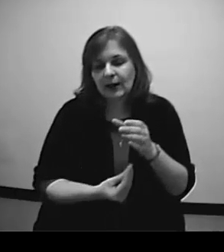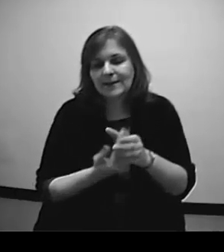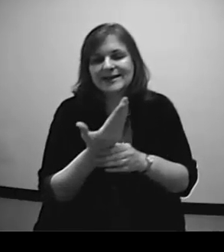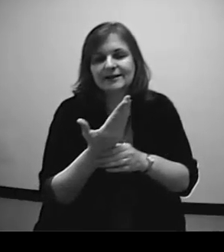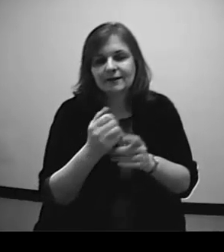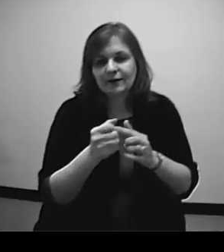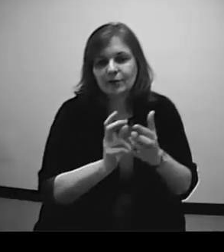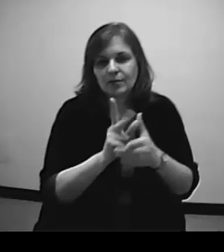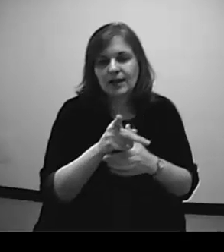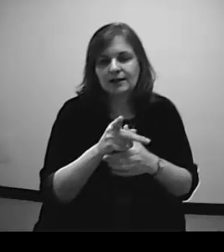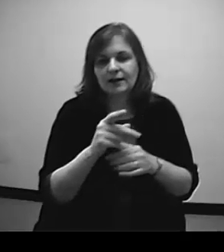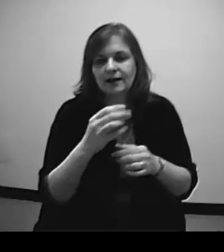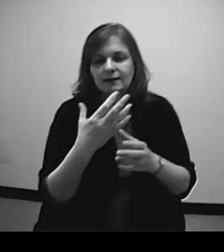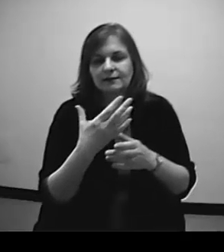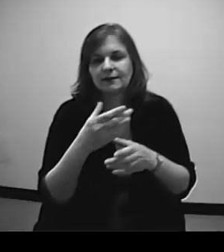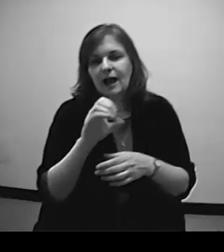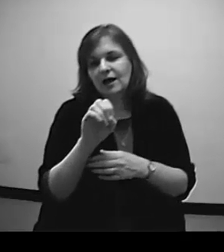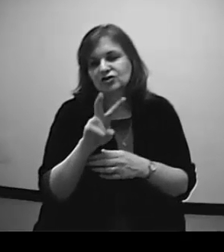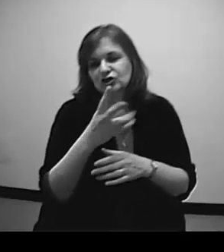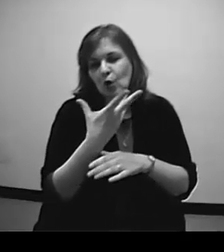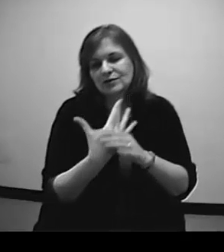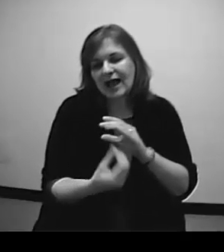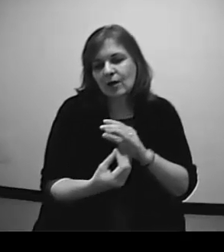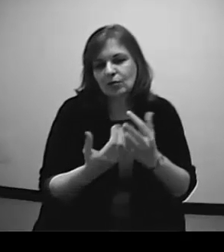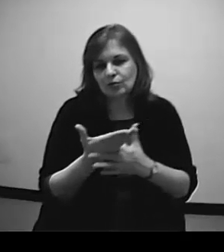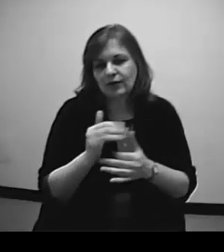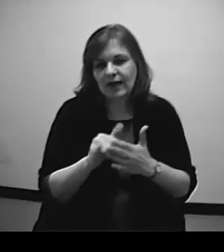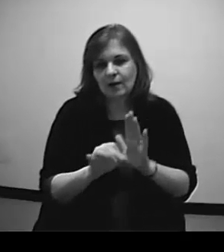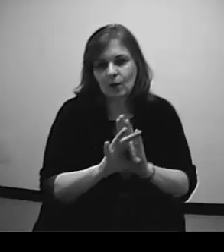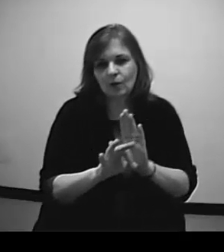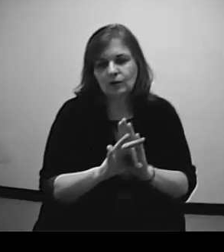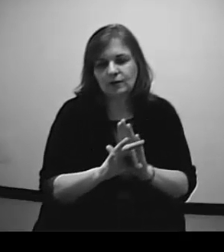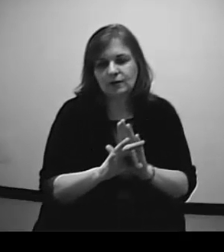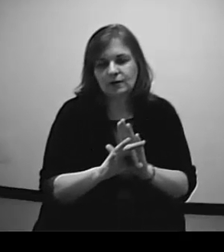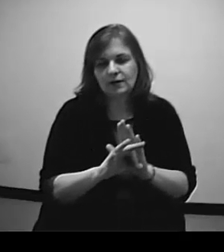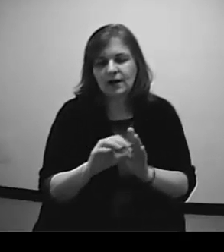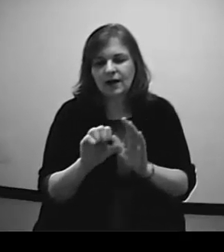the plant the other thing we look at is stomata have to be regulated